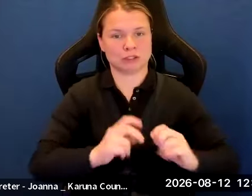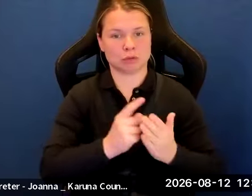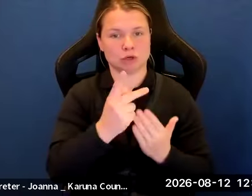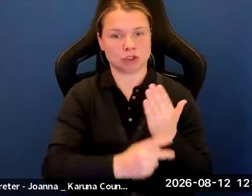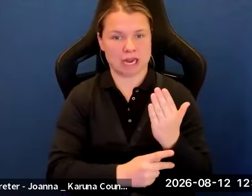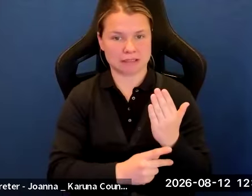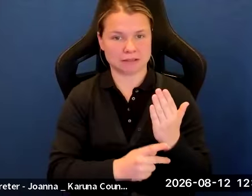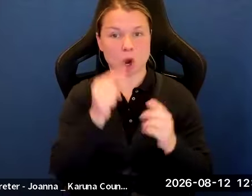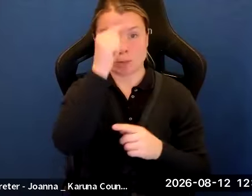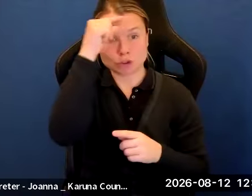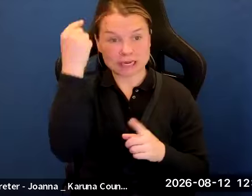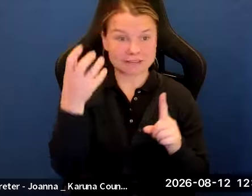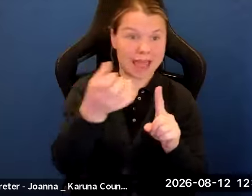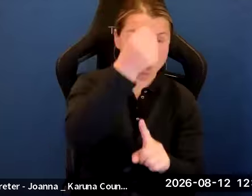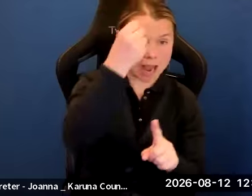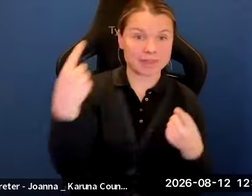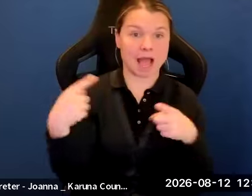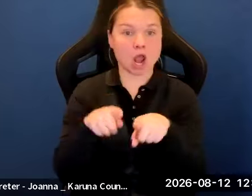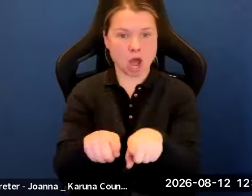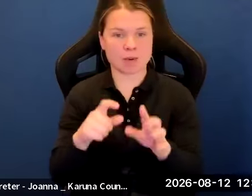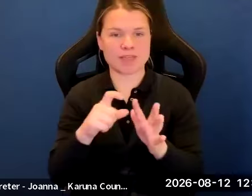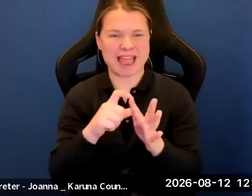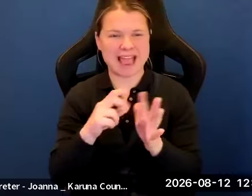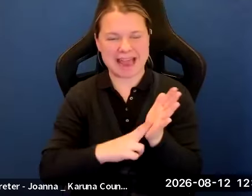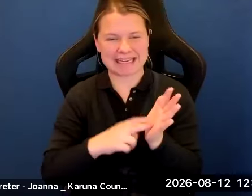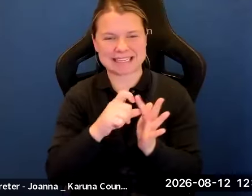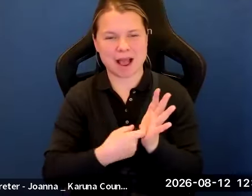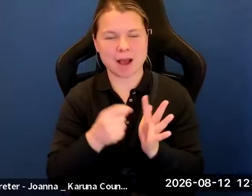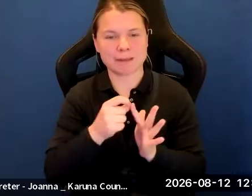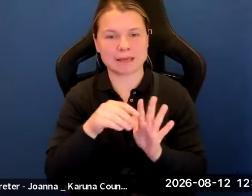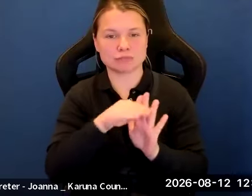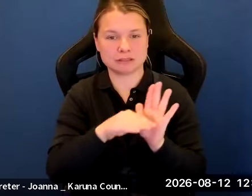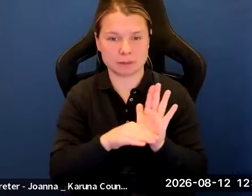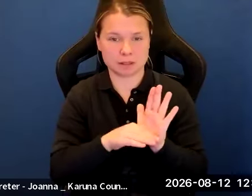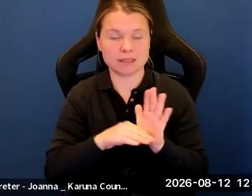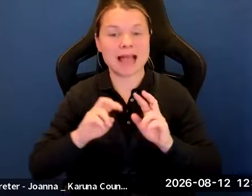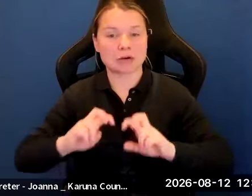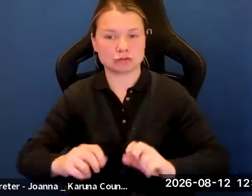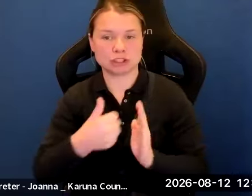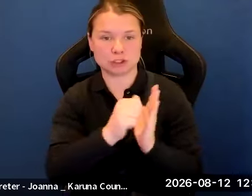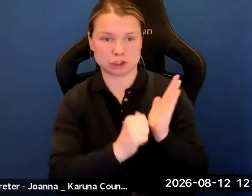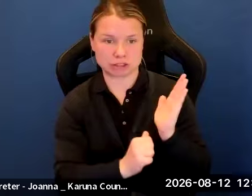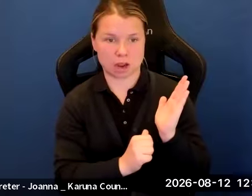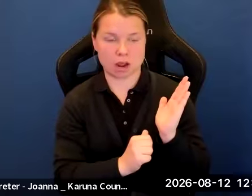eligibility requirements. You will need to have a proposed research project with objectives and outcomes that